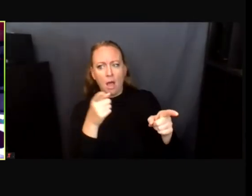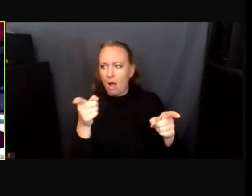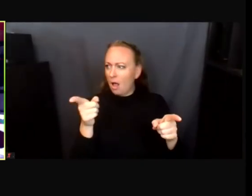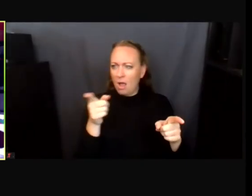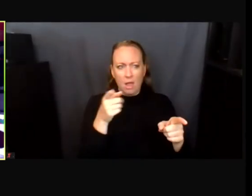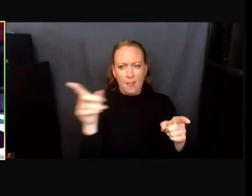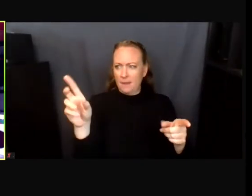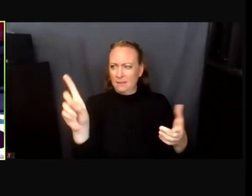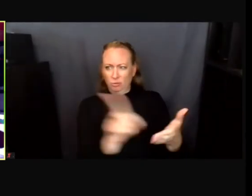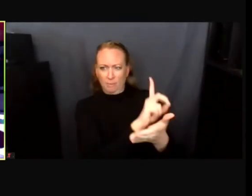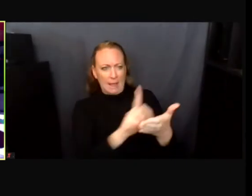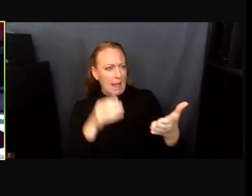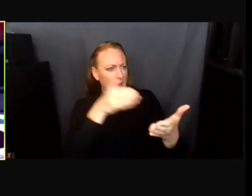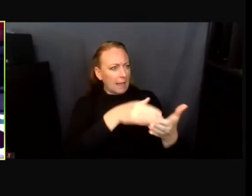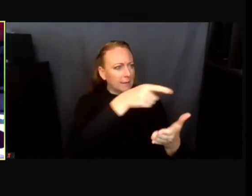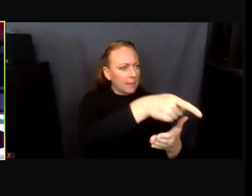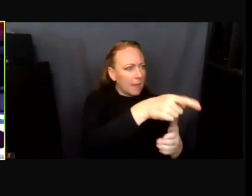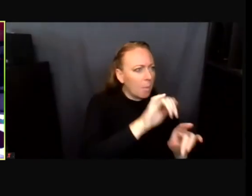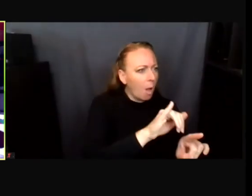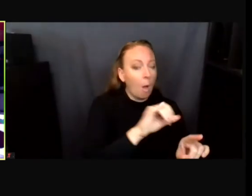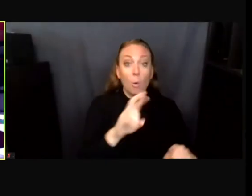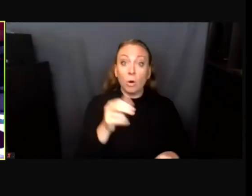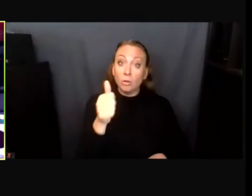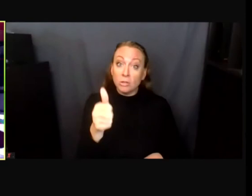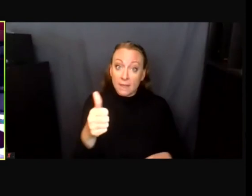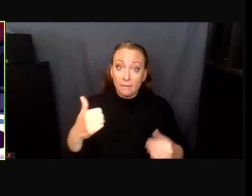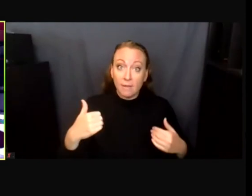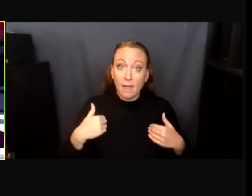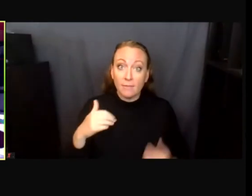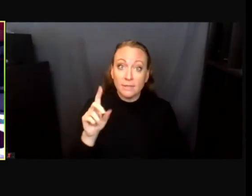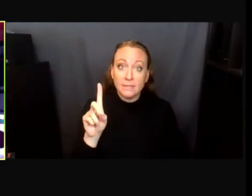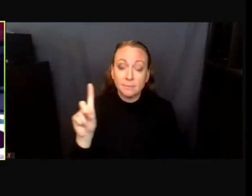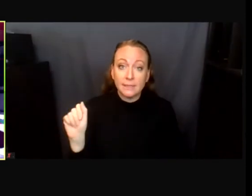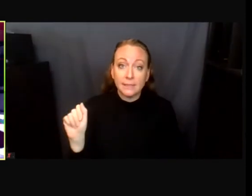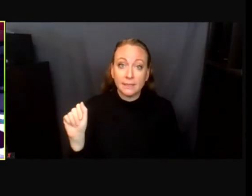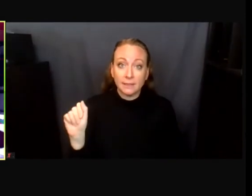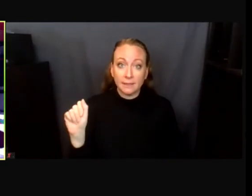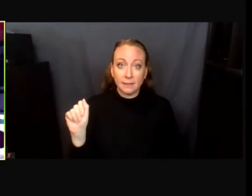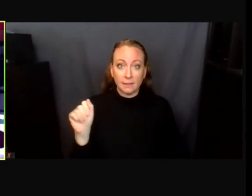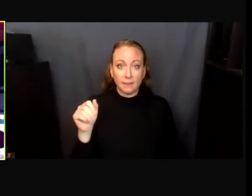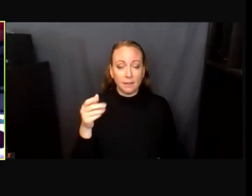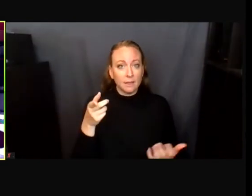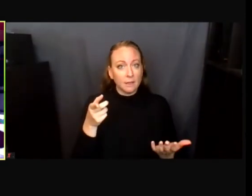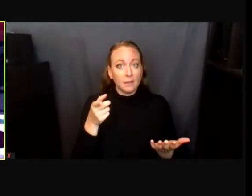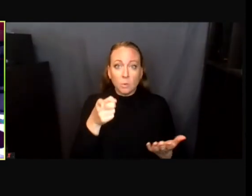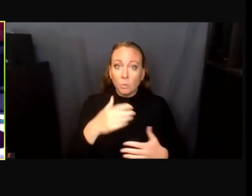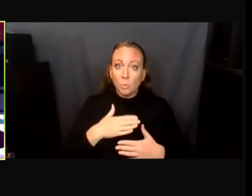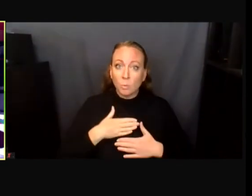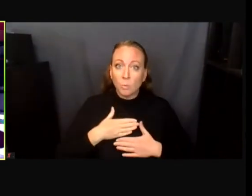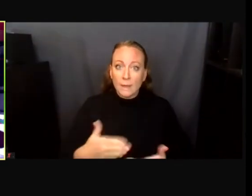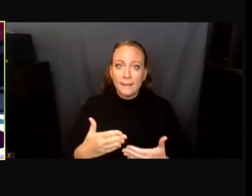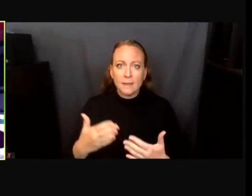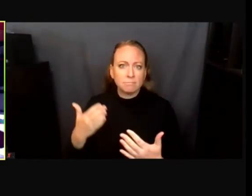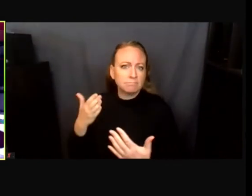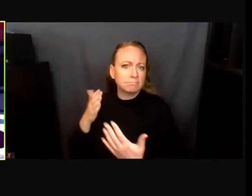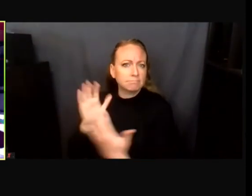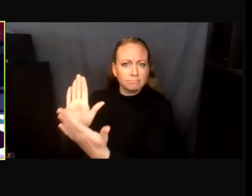with a disability, or if you have a disability and that you are willing to speak up and educate.